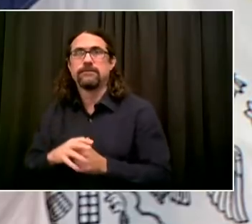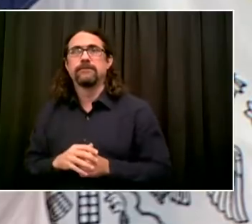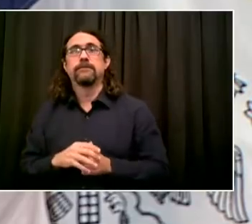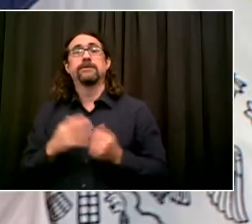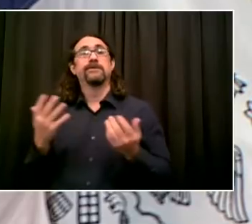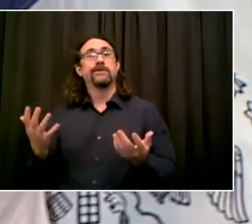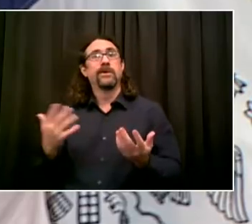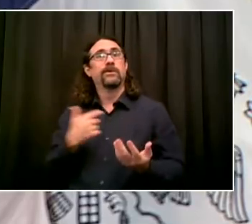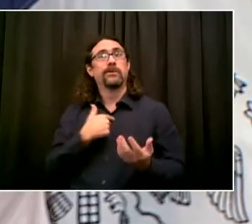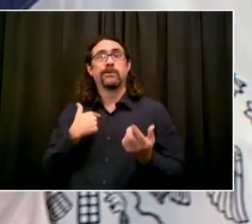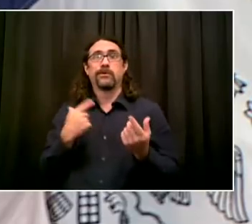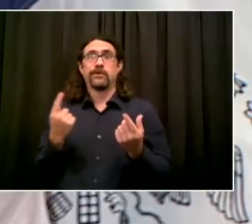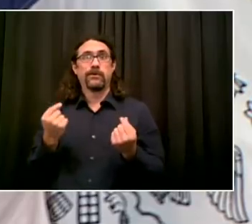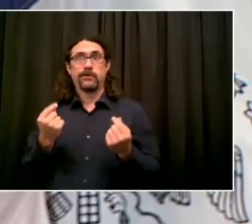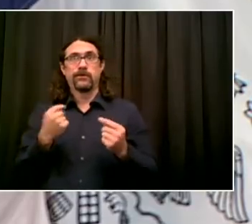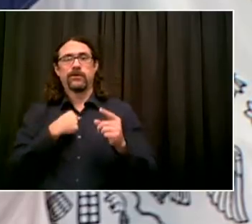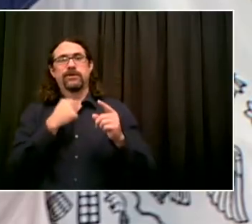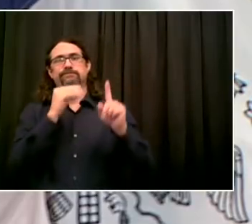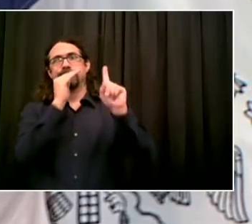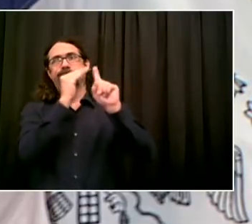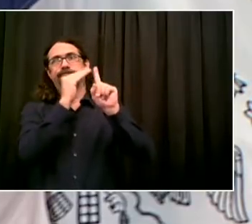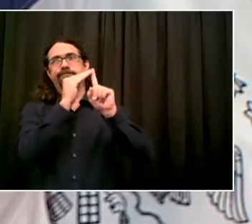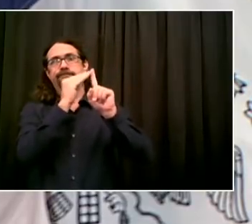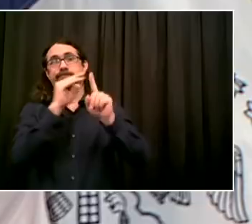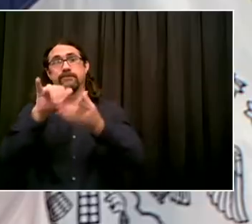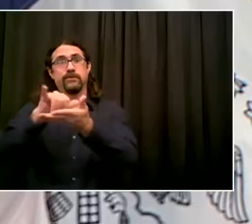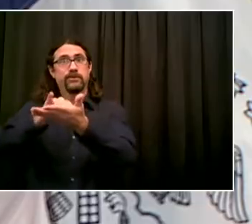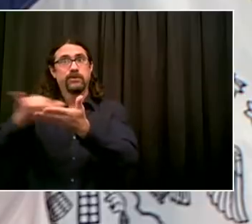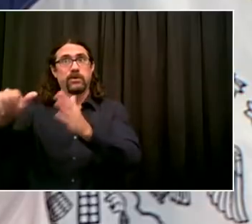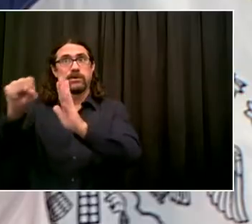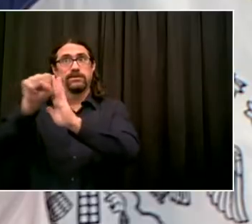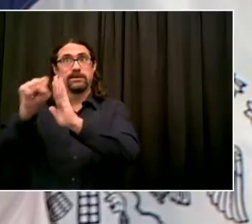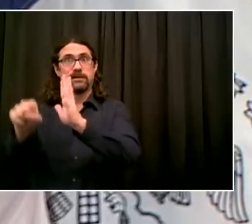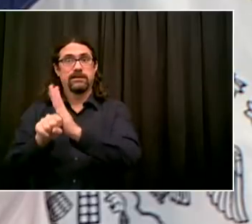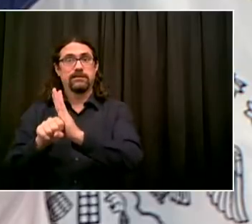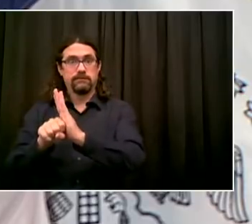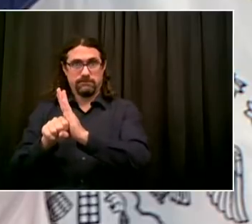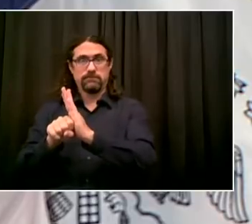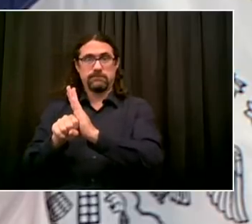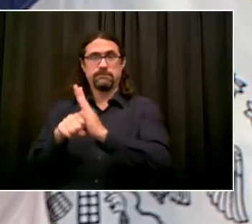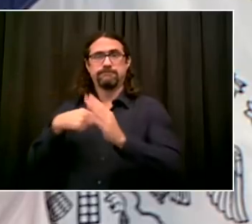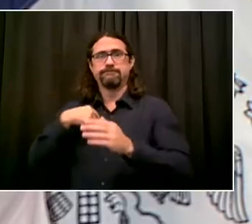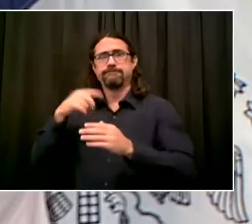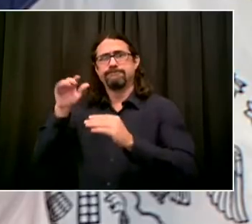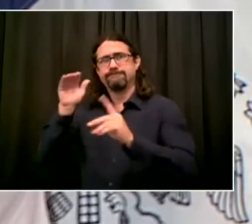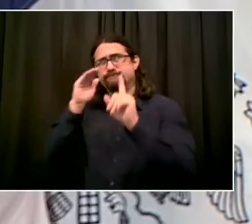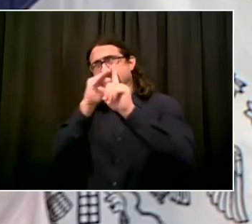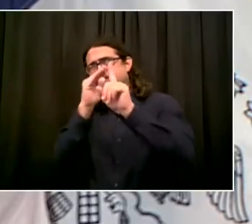TO CLOSE THE PUBLC IAND NONPUBL IC SCHOOLS AS OF WEDNESDAY, HOPEFULLY FOR S A LITE TLAS TWO